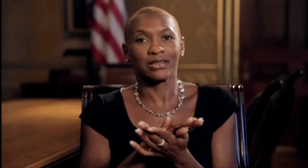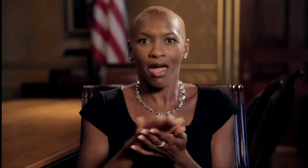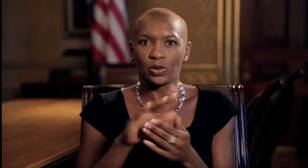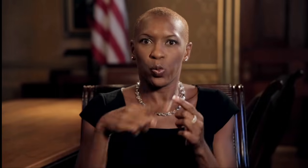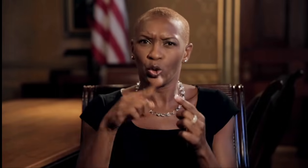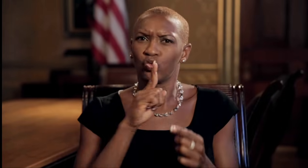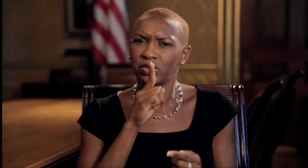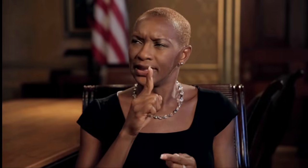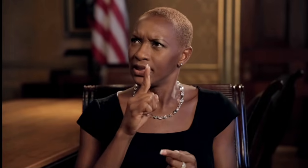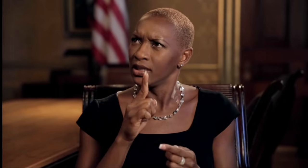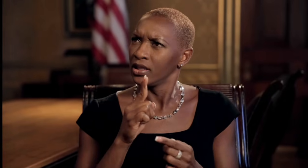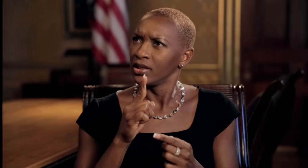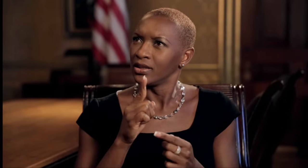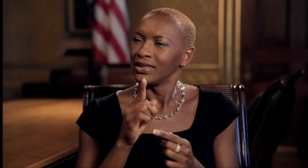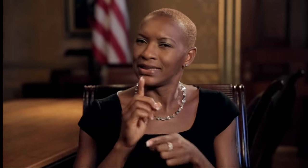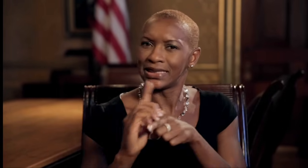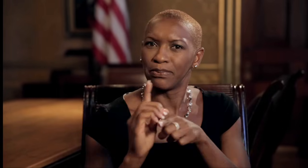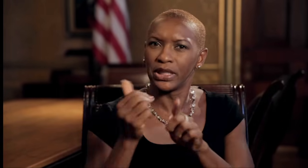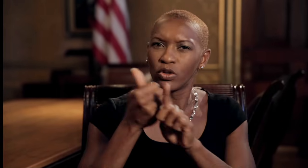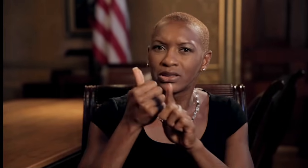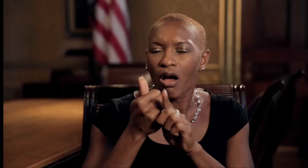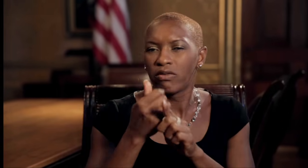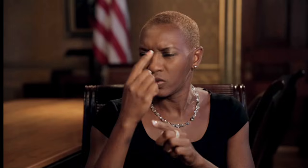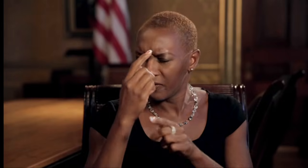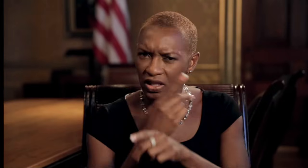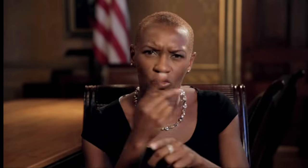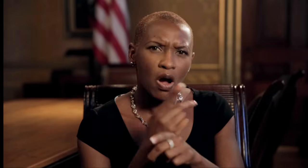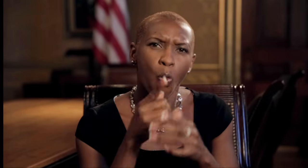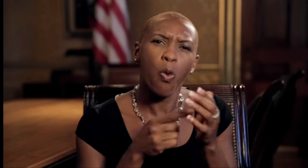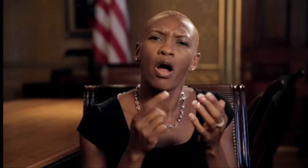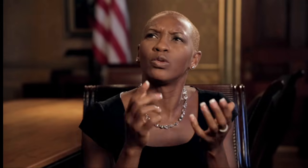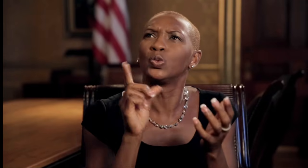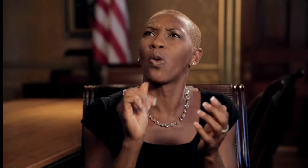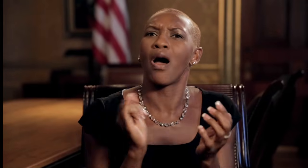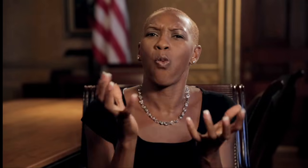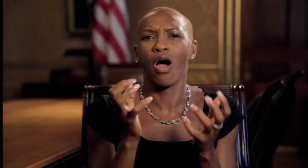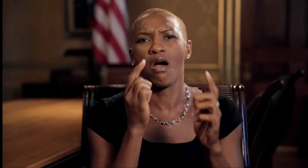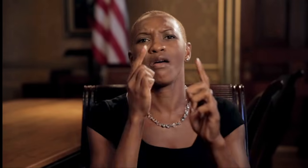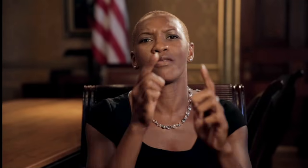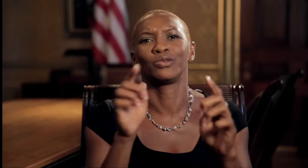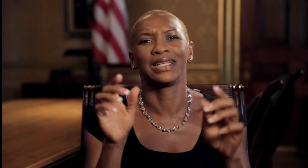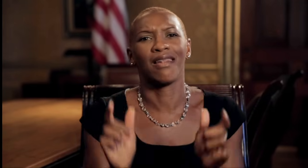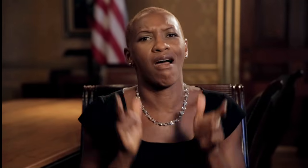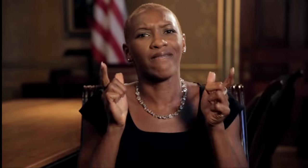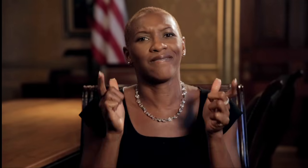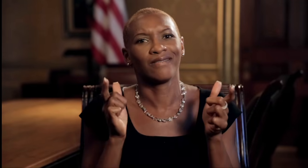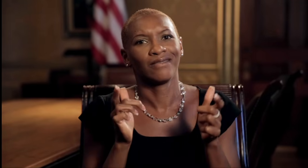So I think it's nice when you really discipline yourself to figure out what you really want to do in life.